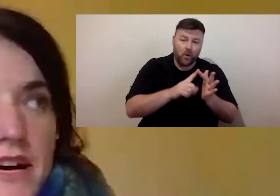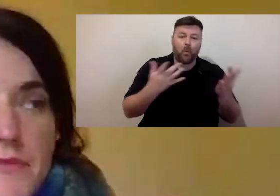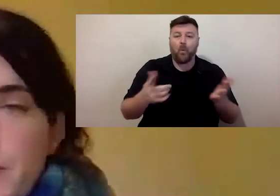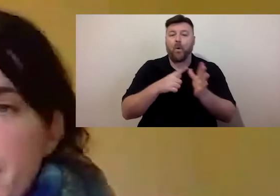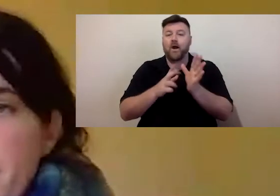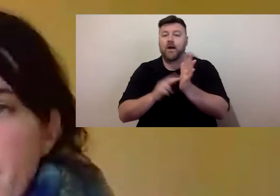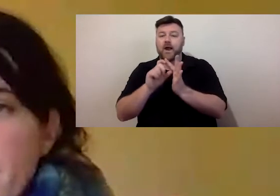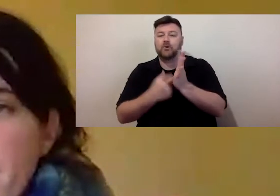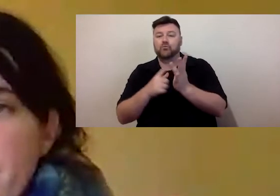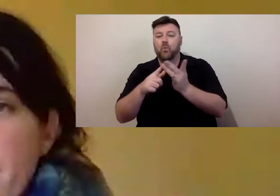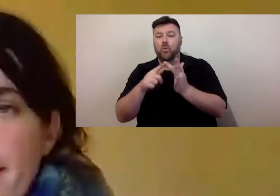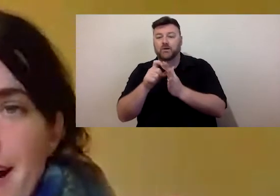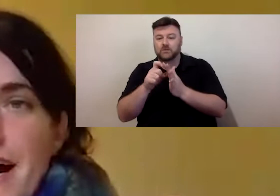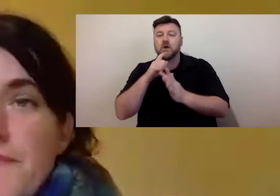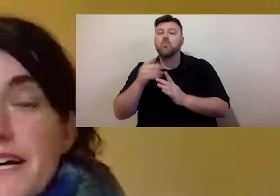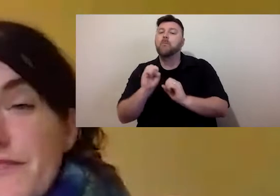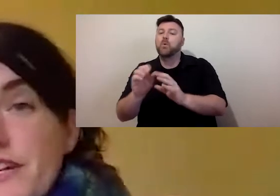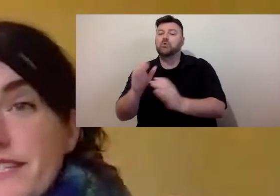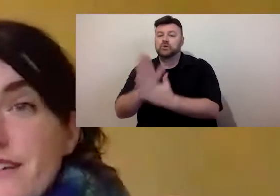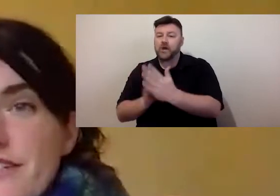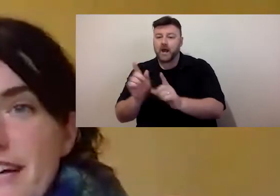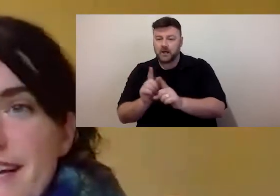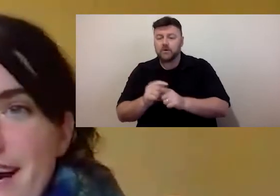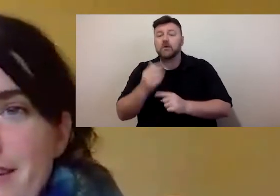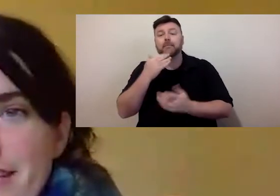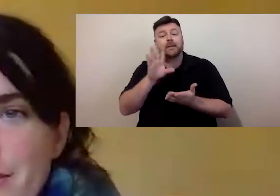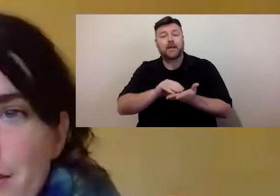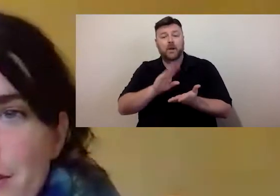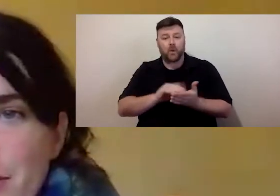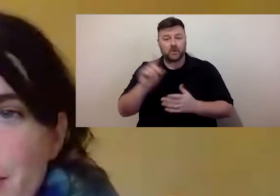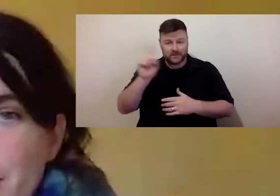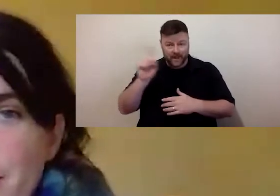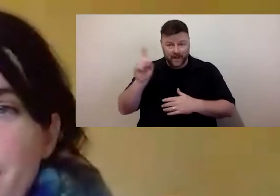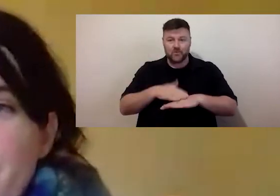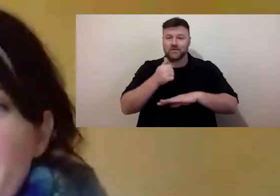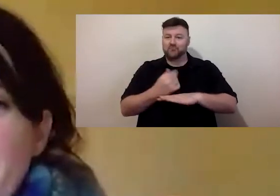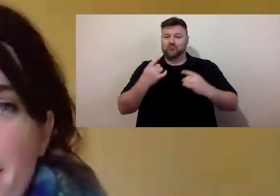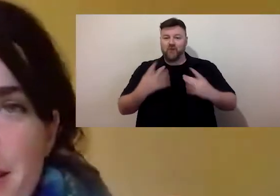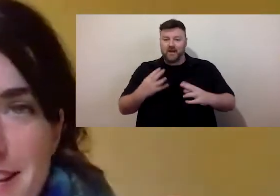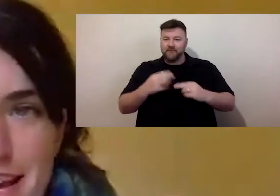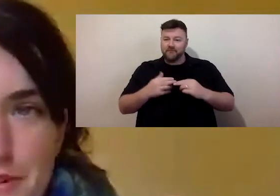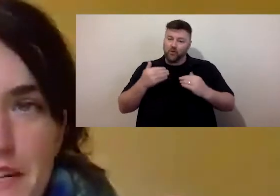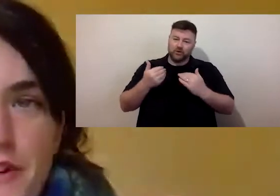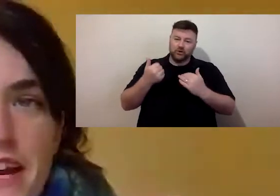the link with you in the chat session but, if you can download that now and install it so you can use it throughout the session, that would be great.